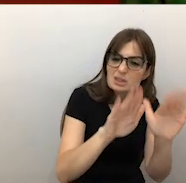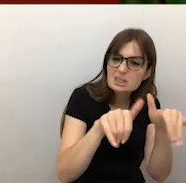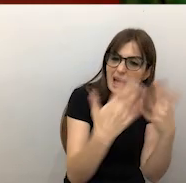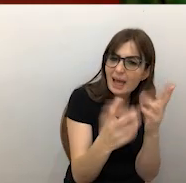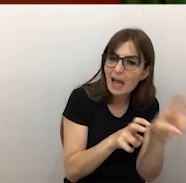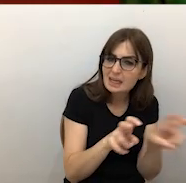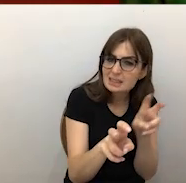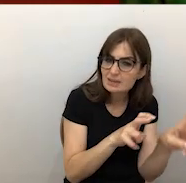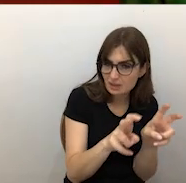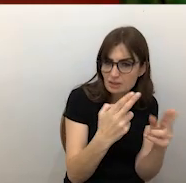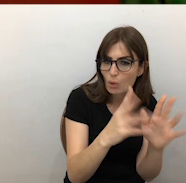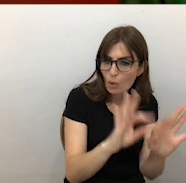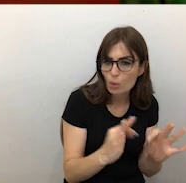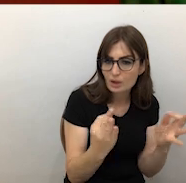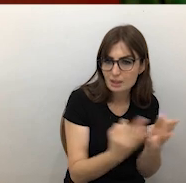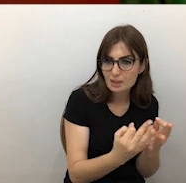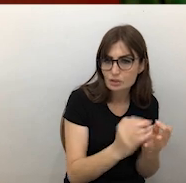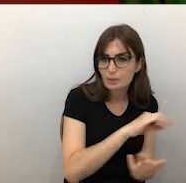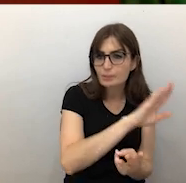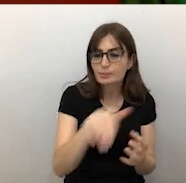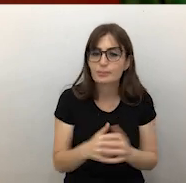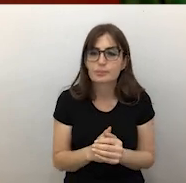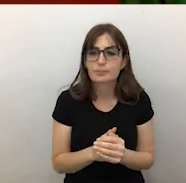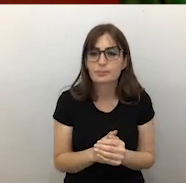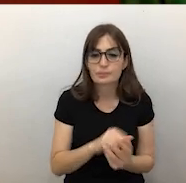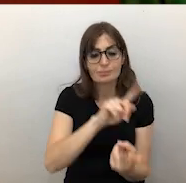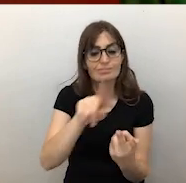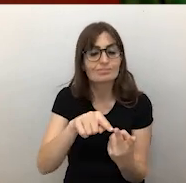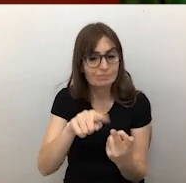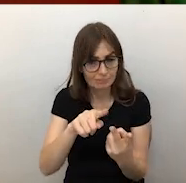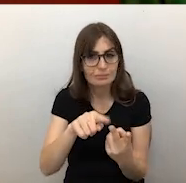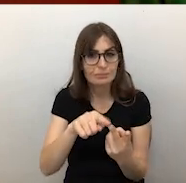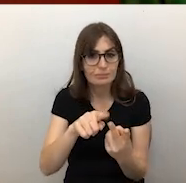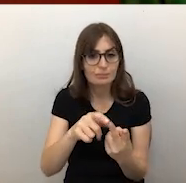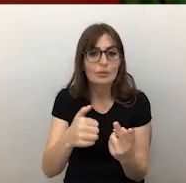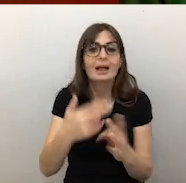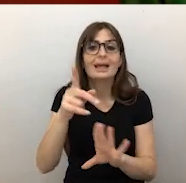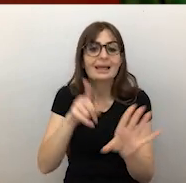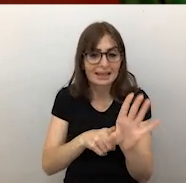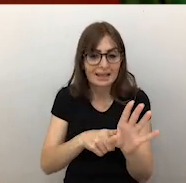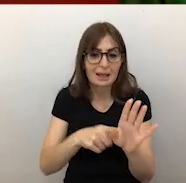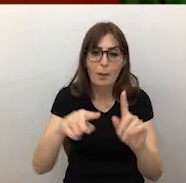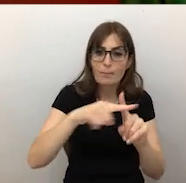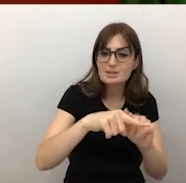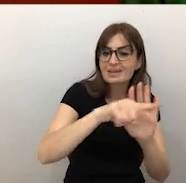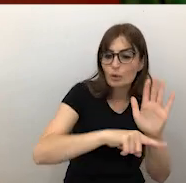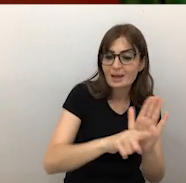to the day-to-day activities of the organisation. The net of all operating cash flows is a net cash surplus